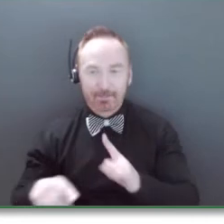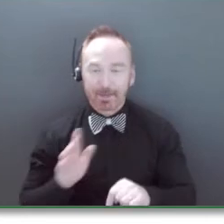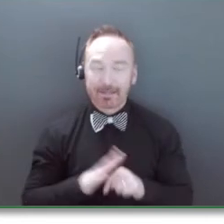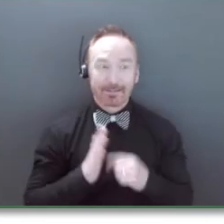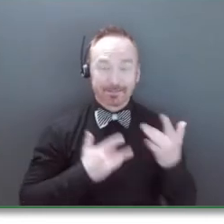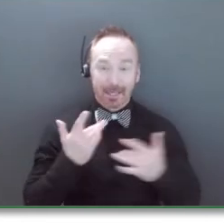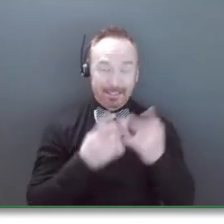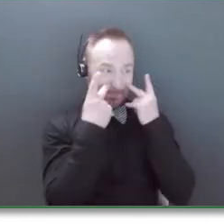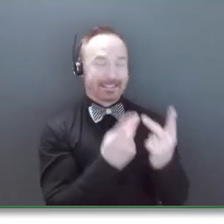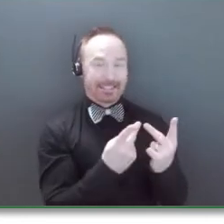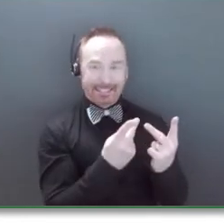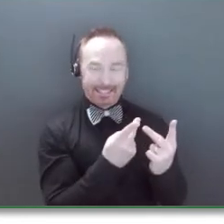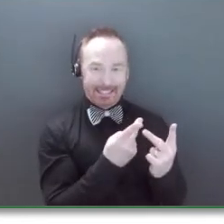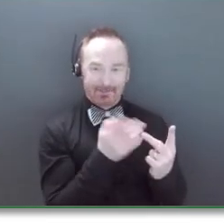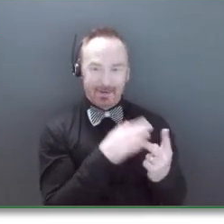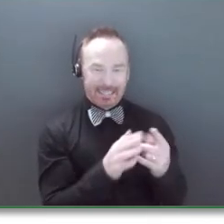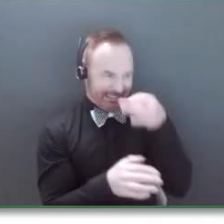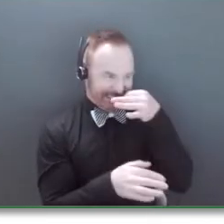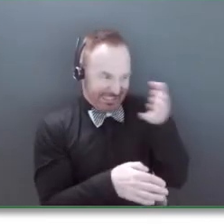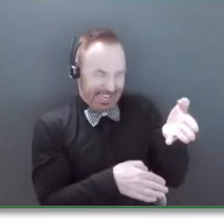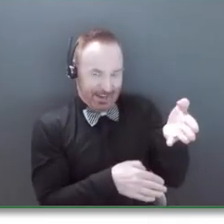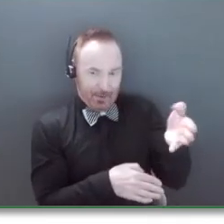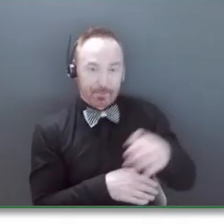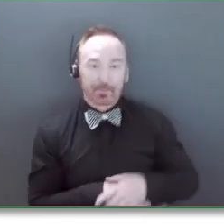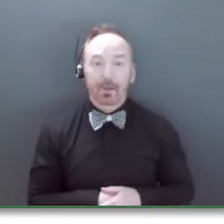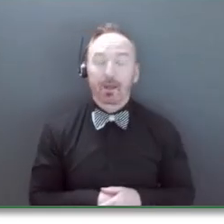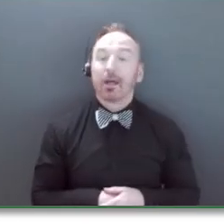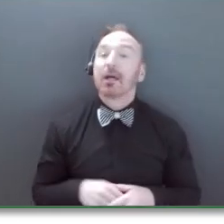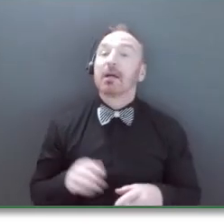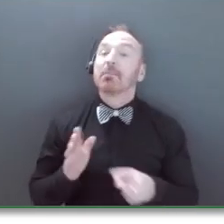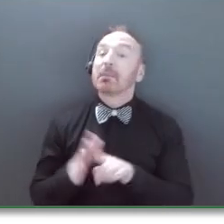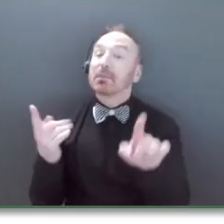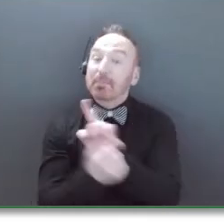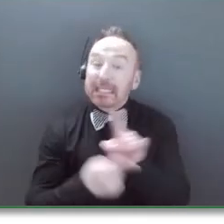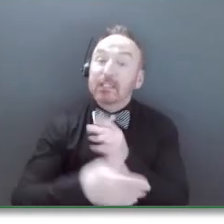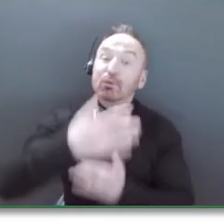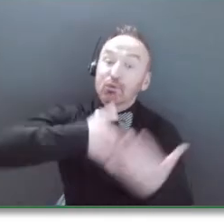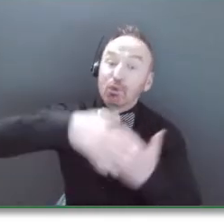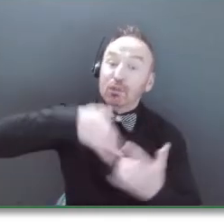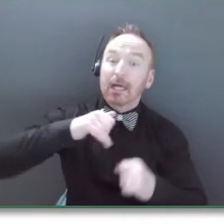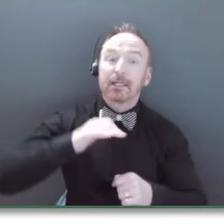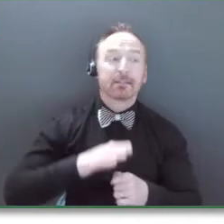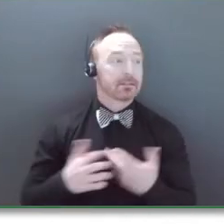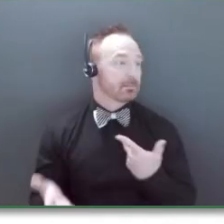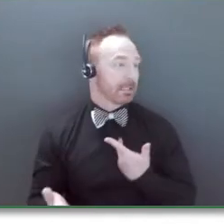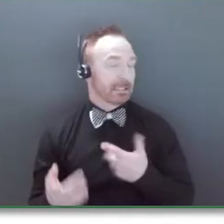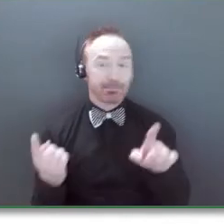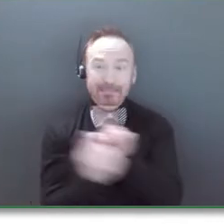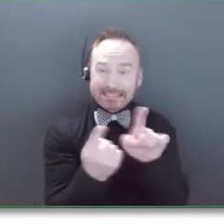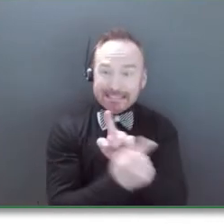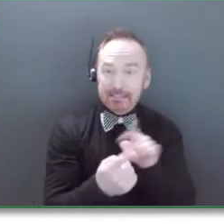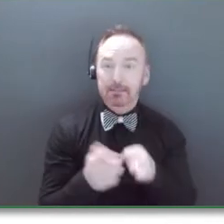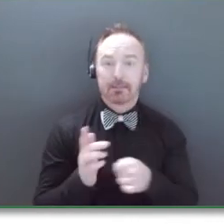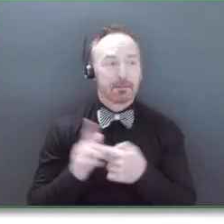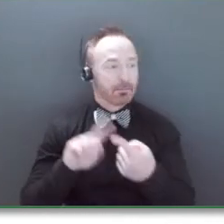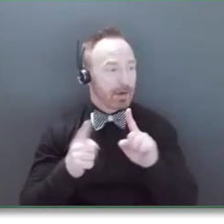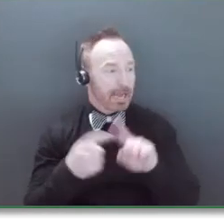People make new friends and really get to enjoy their their experience together. Next slide.